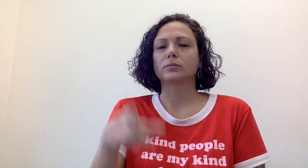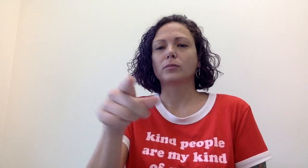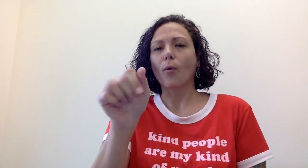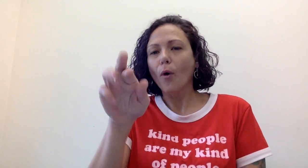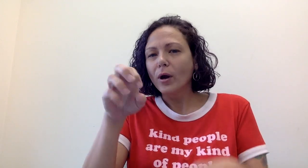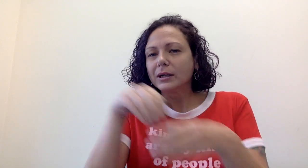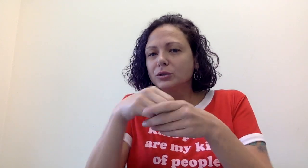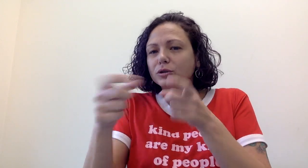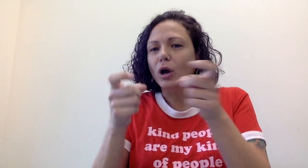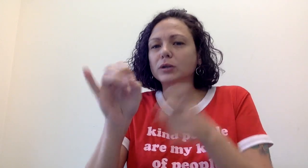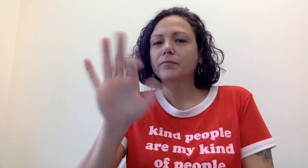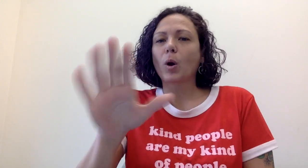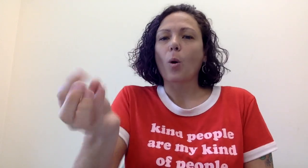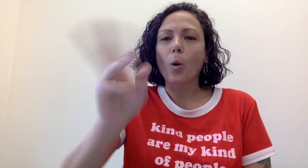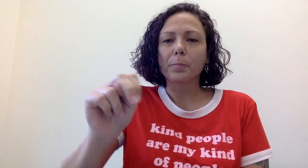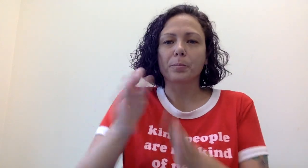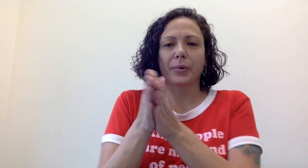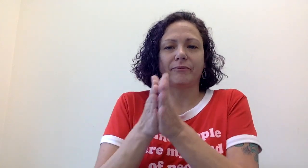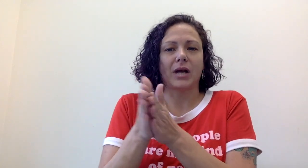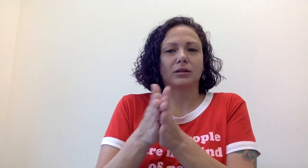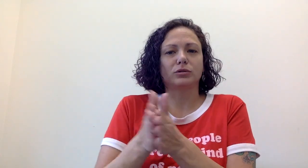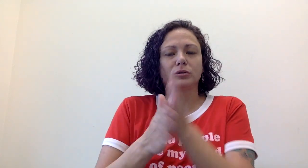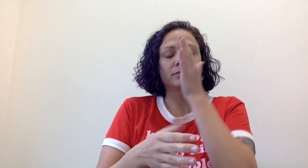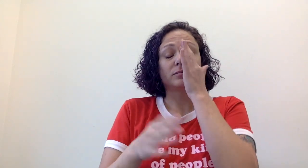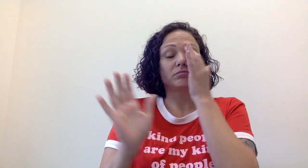You are in charge of your own motivation.